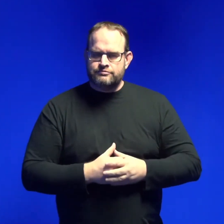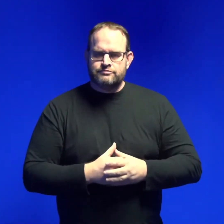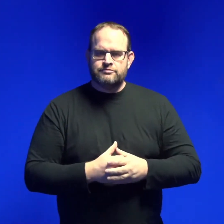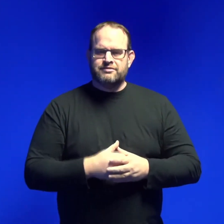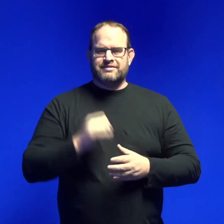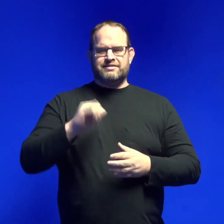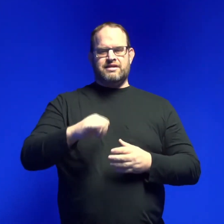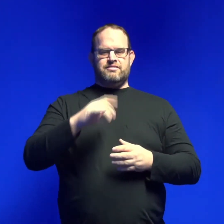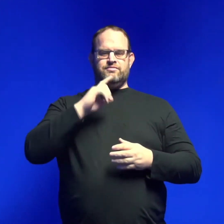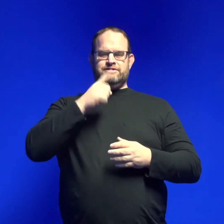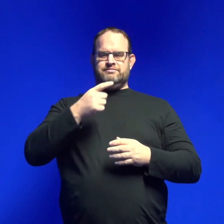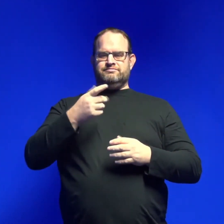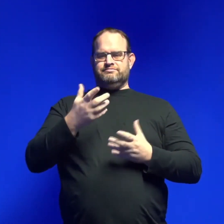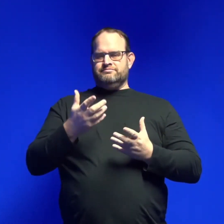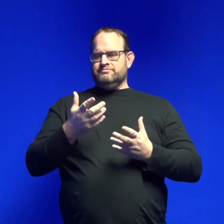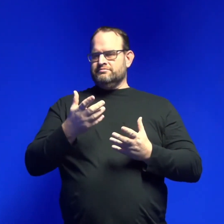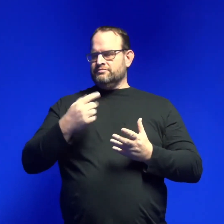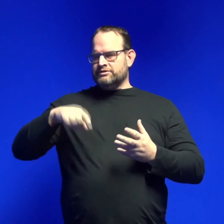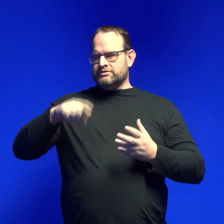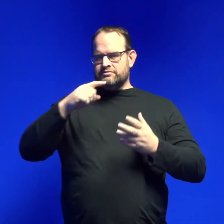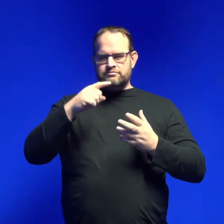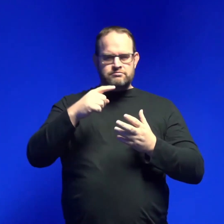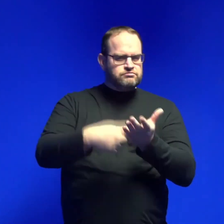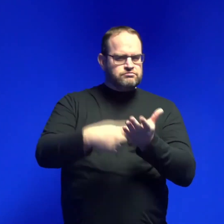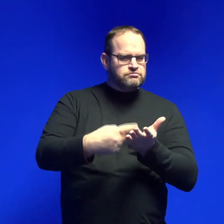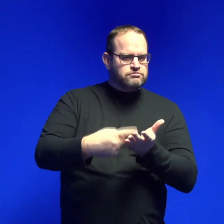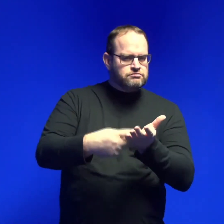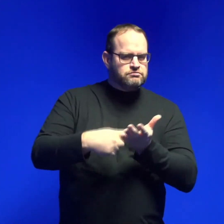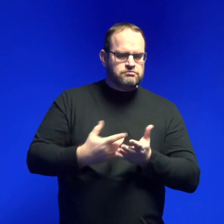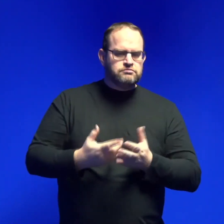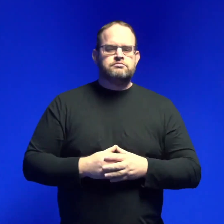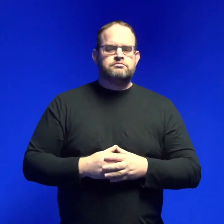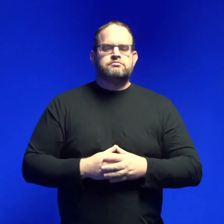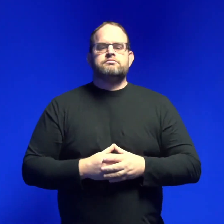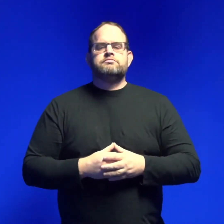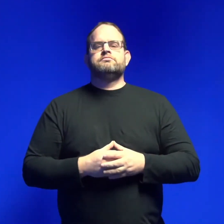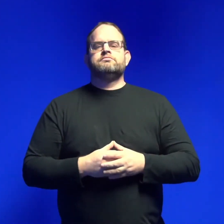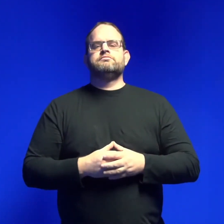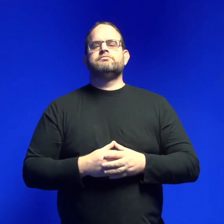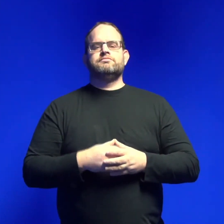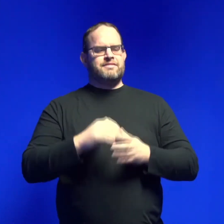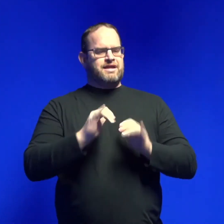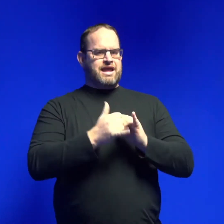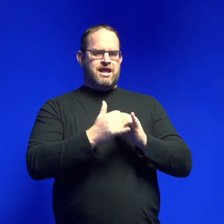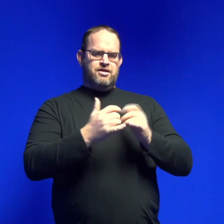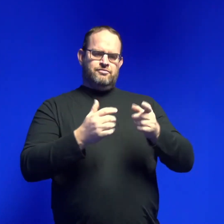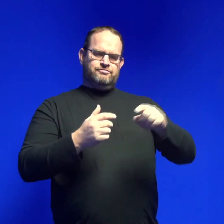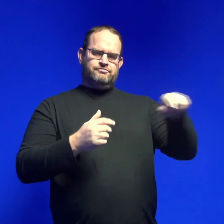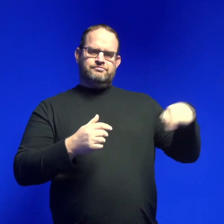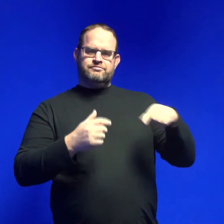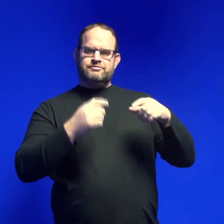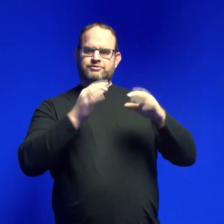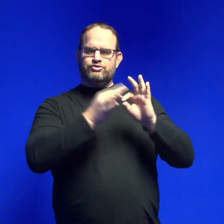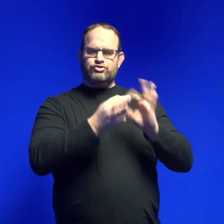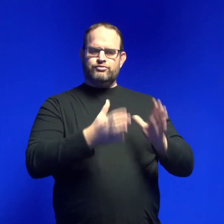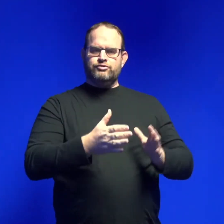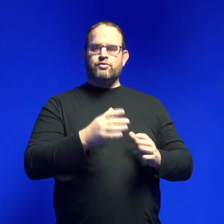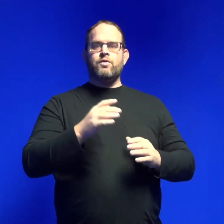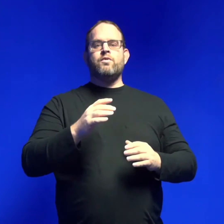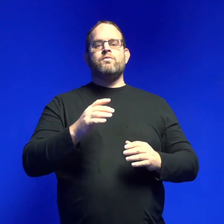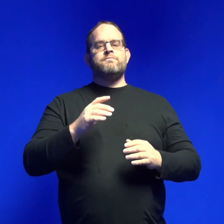The chapter addresses this important topic and examines how interpreters should take advantage of the resources that exist in the Deaf community.